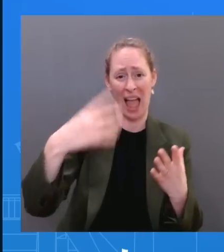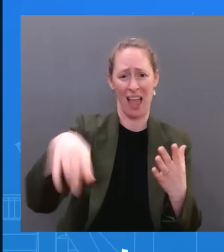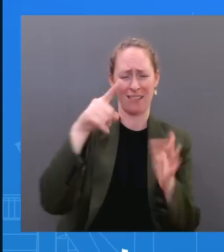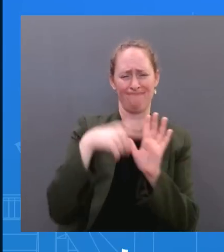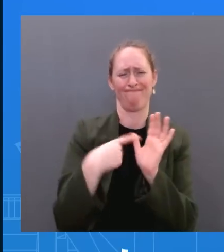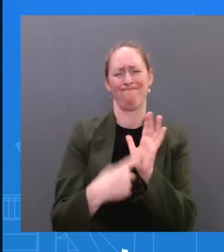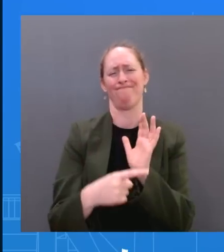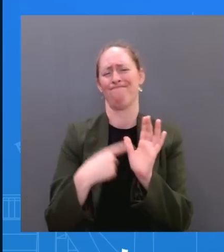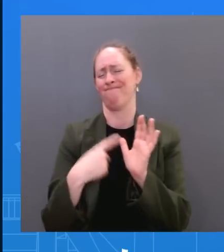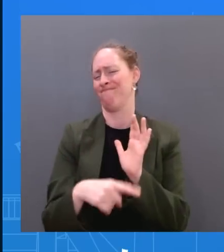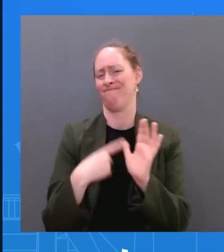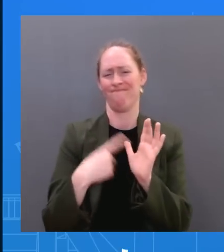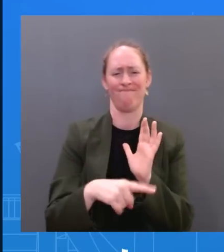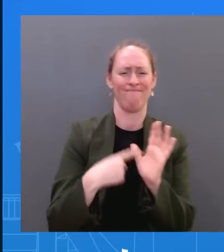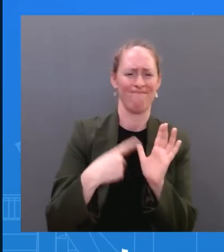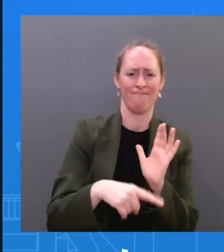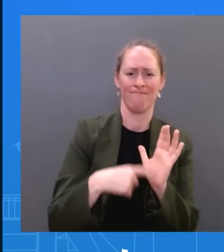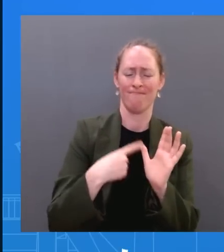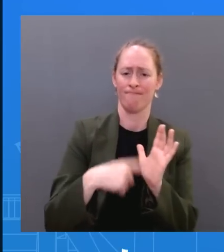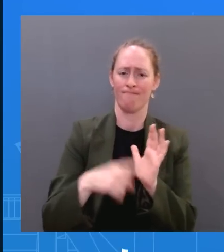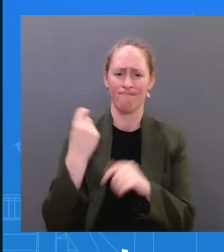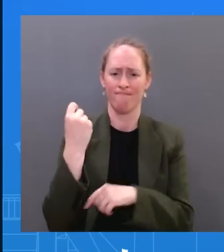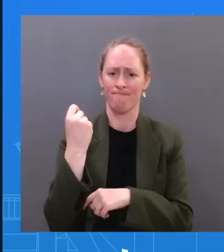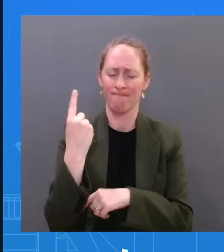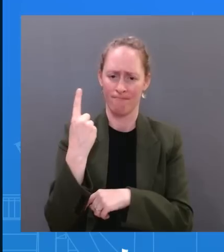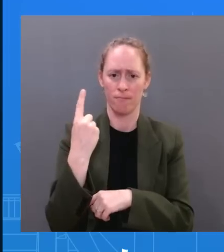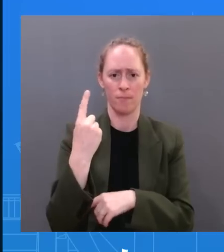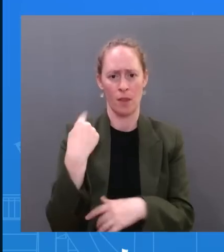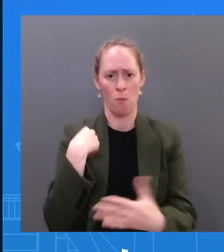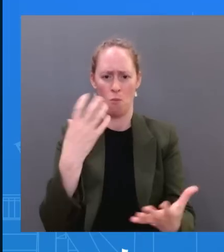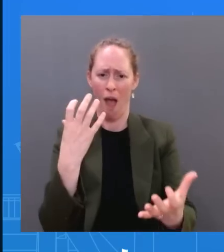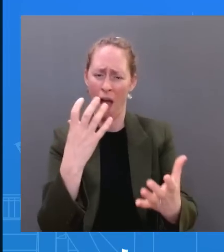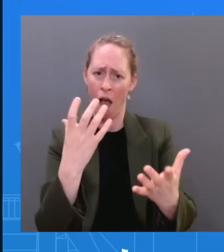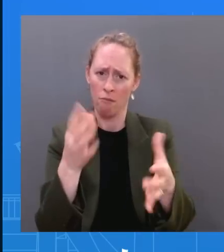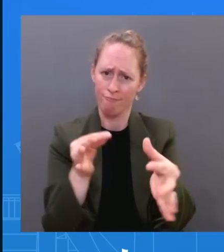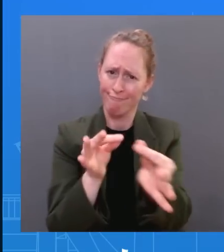And we were responding to some activists and what they were saying in that article.